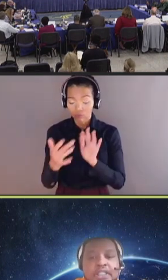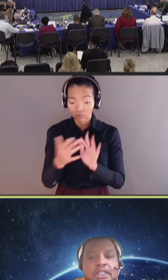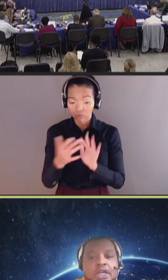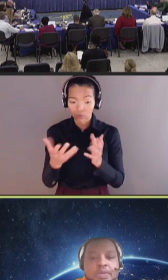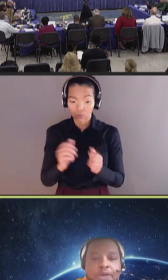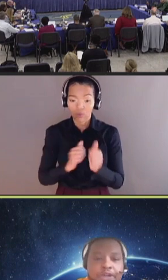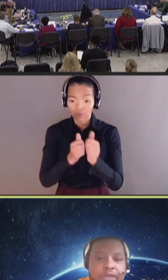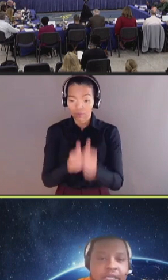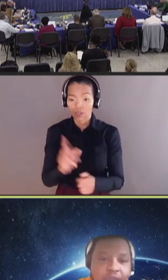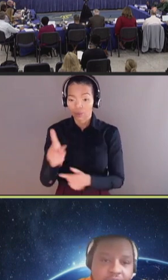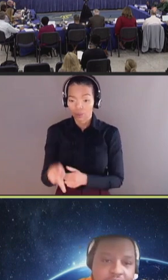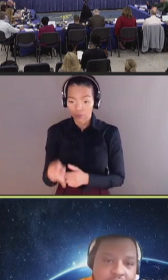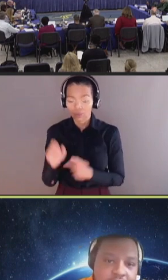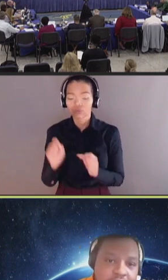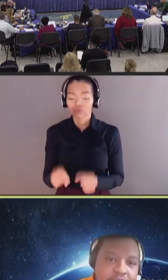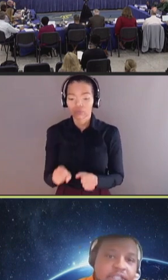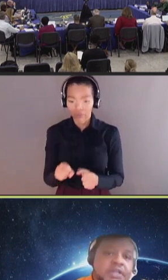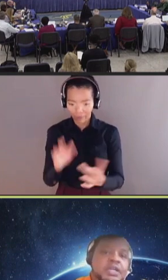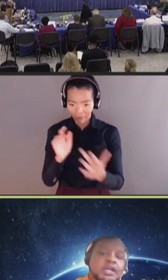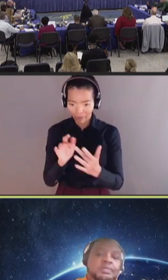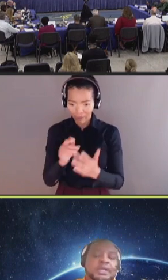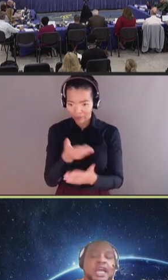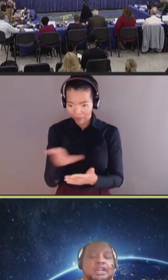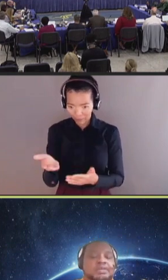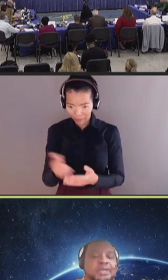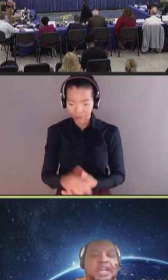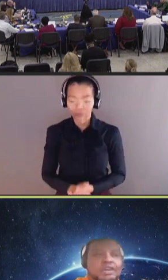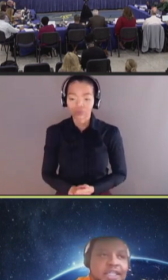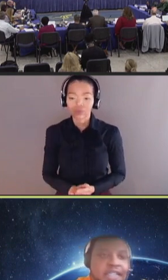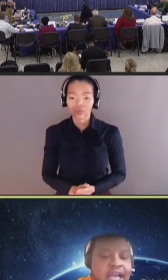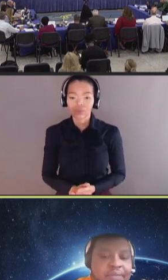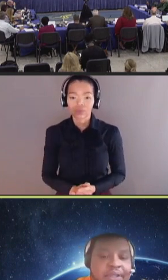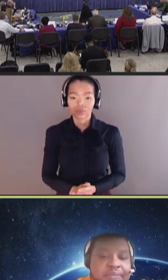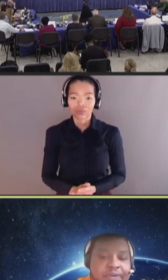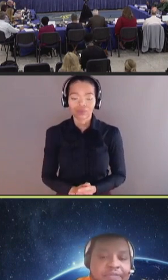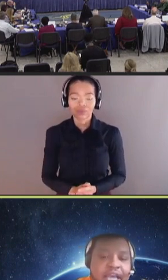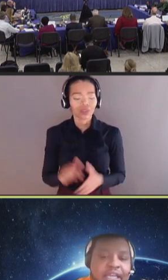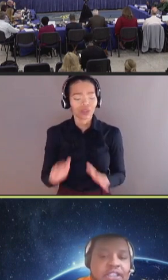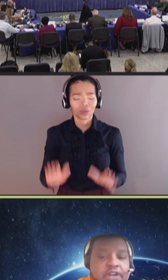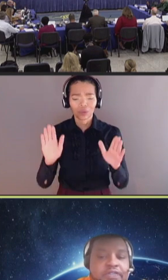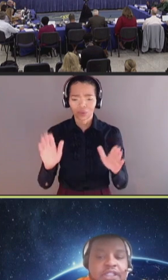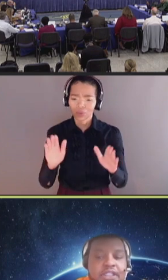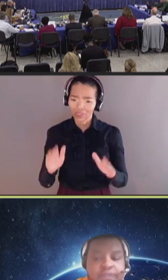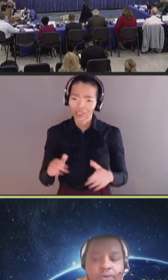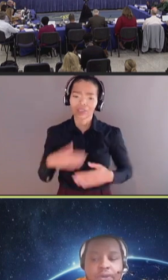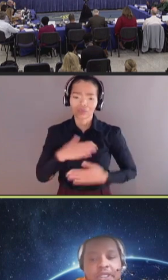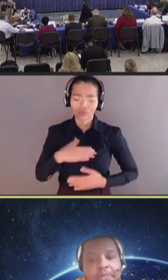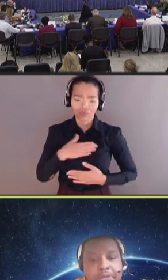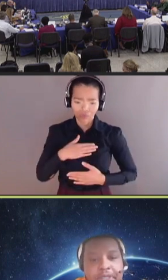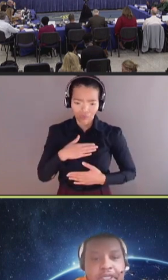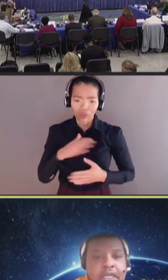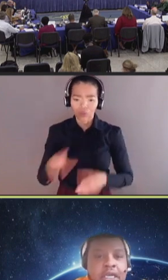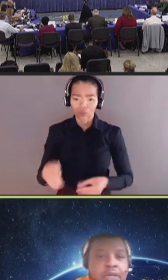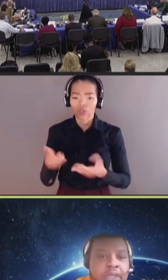this is where you can contact us. We had a great time with providing services for the community,